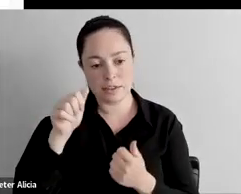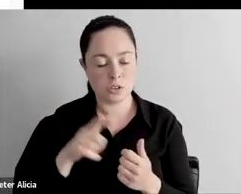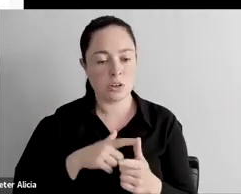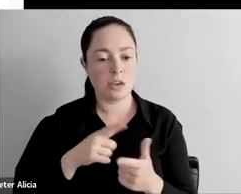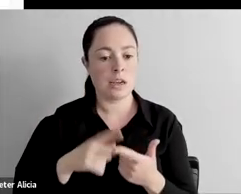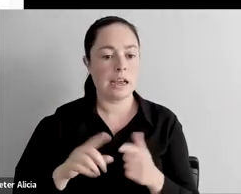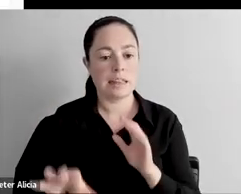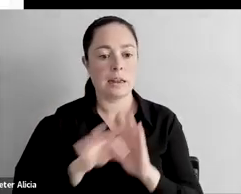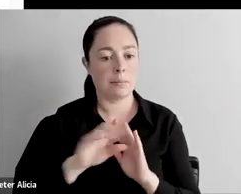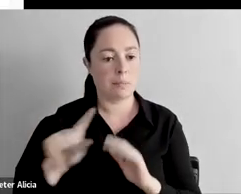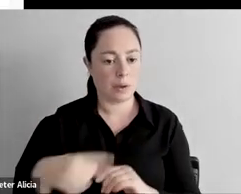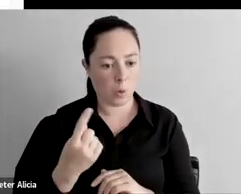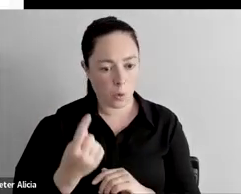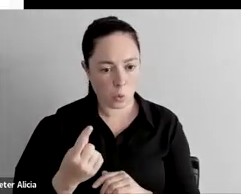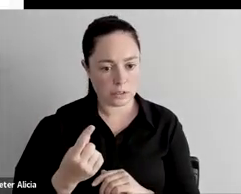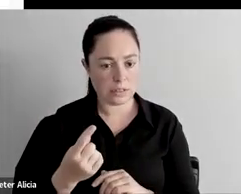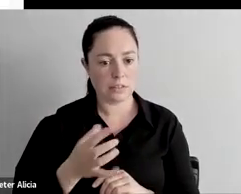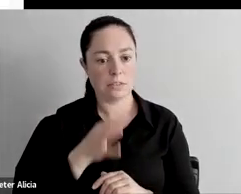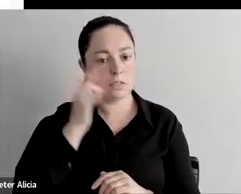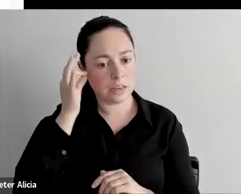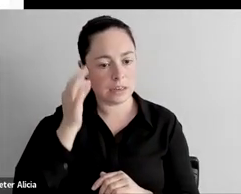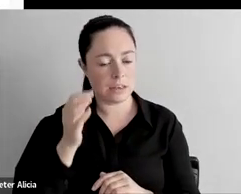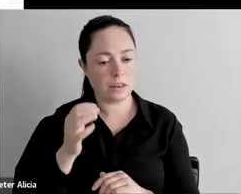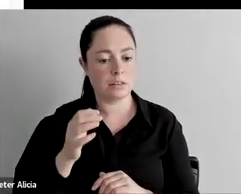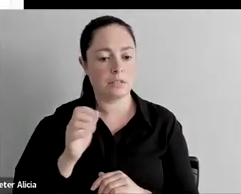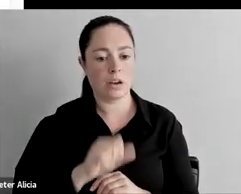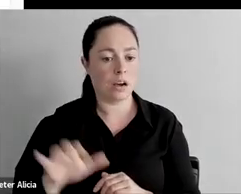pick American Indian, Alaskan Native in this case.